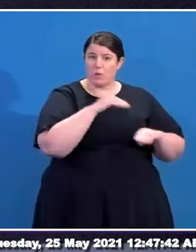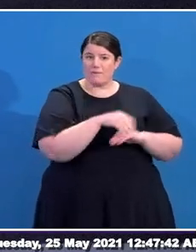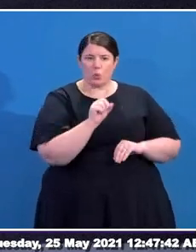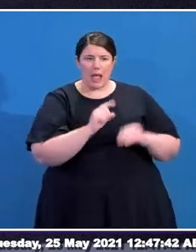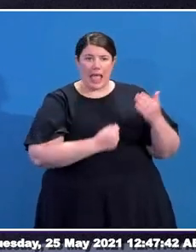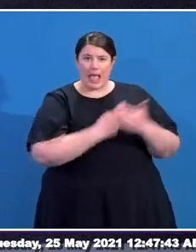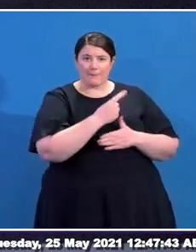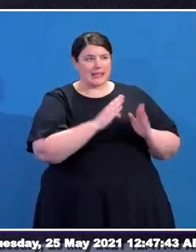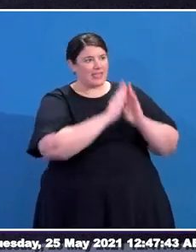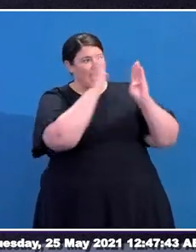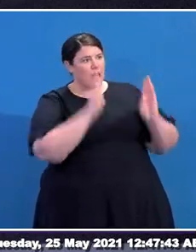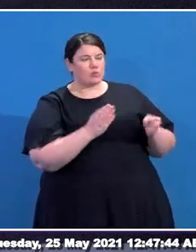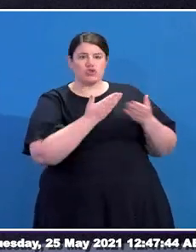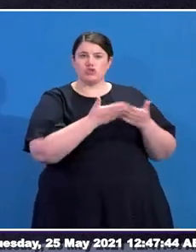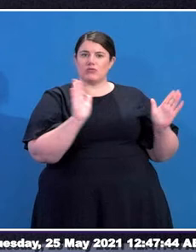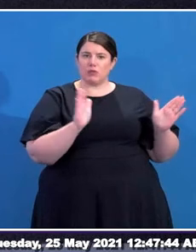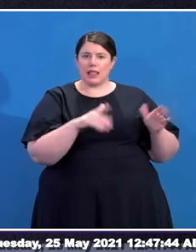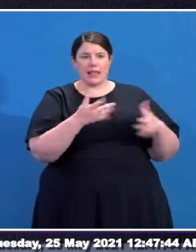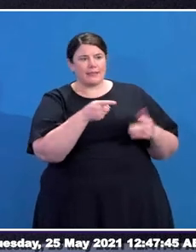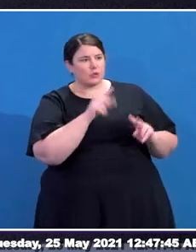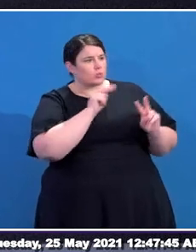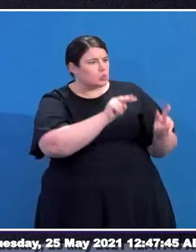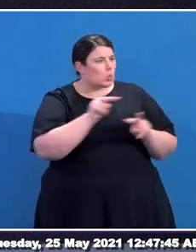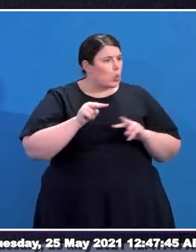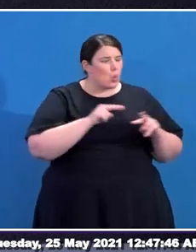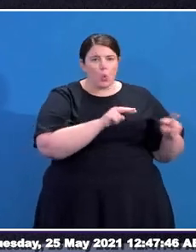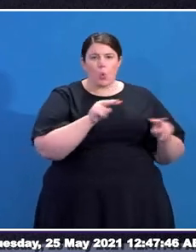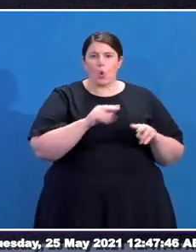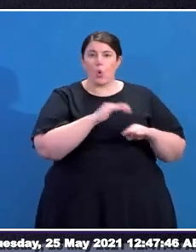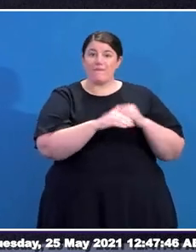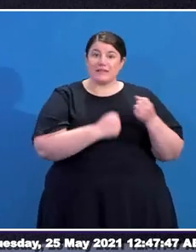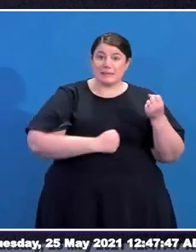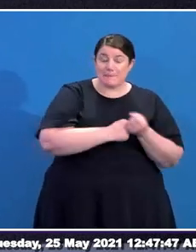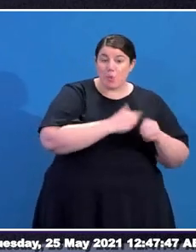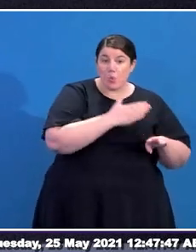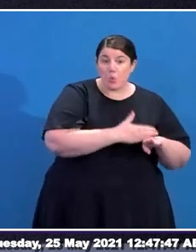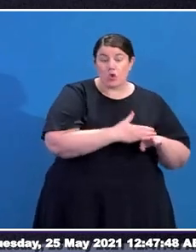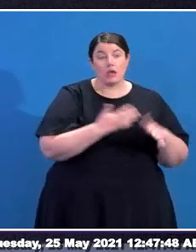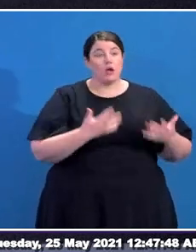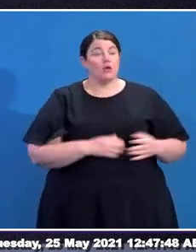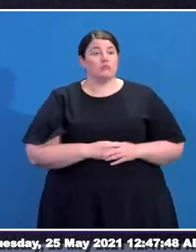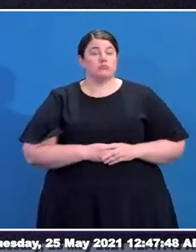generally and any of your observations about the support workers and making